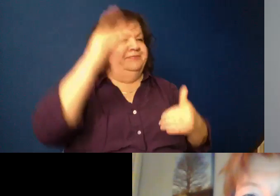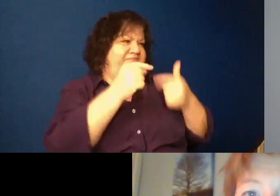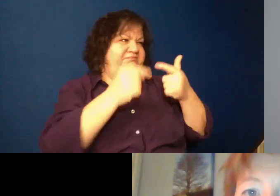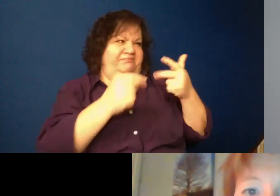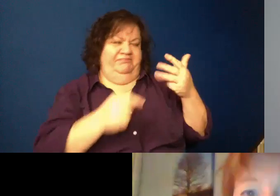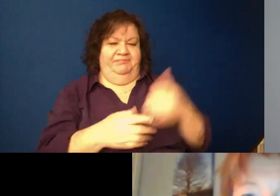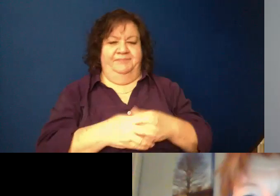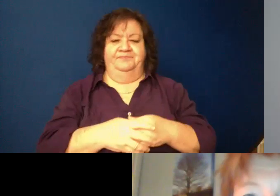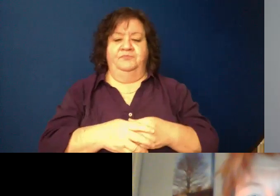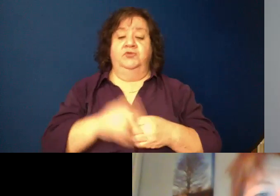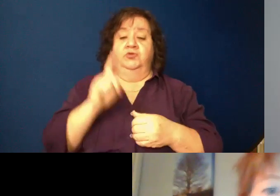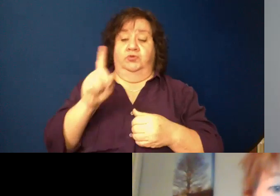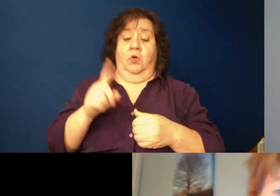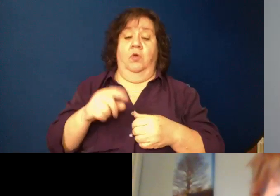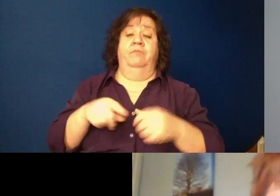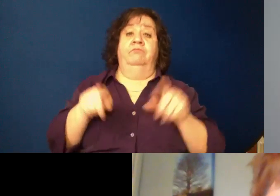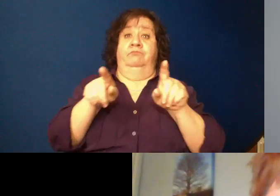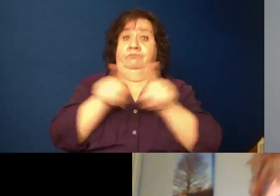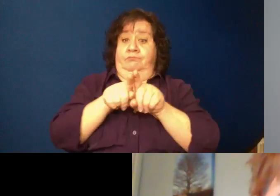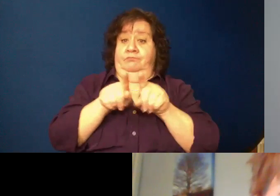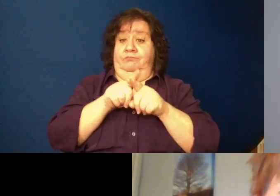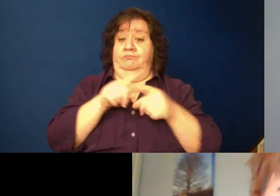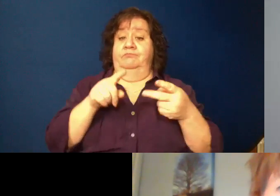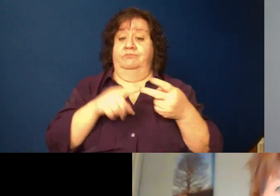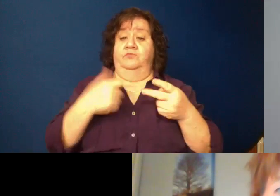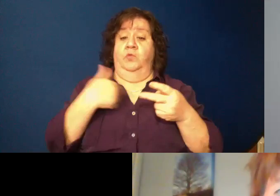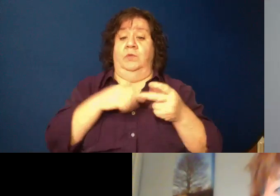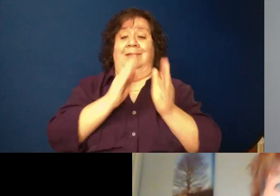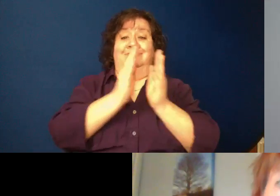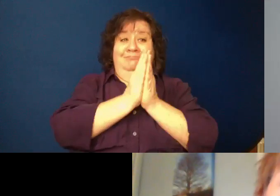are made physically accessible so that it's actually possible to reach them because we